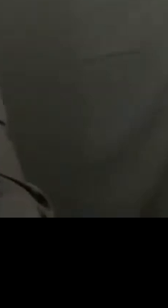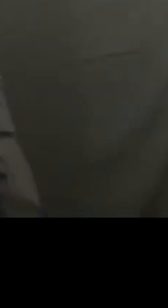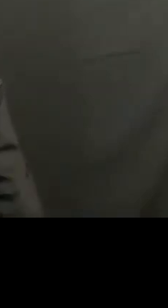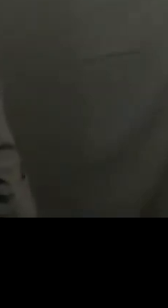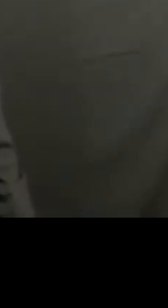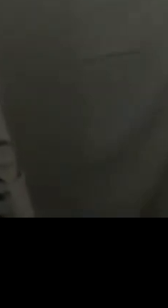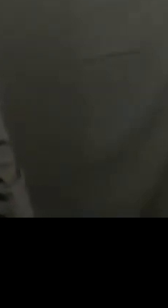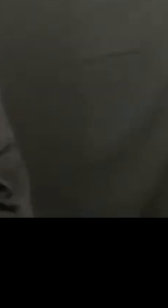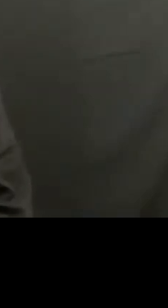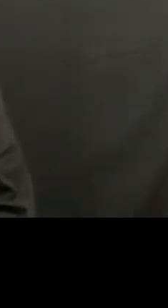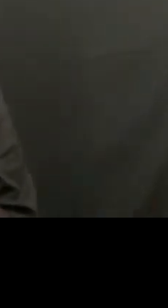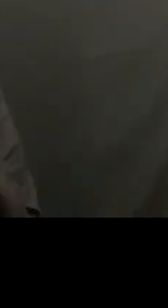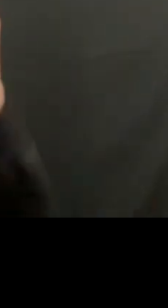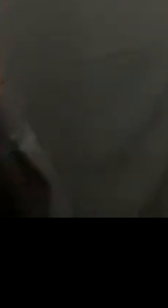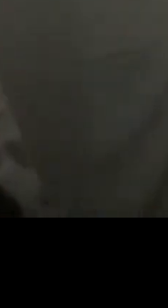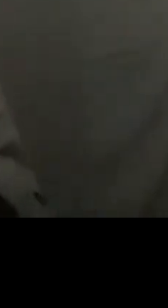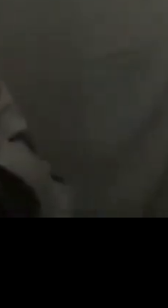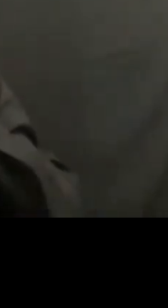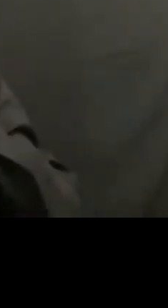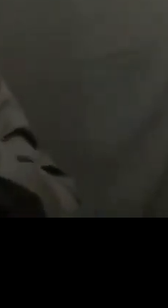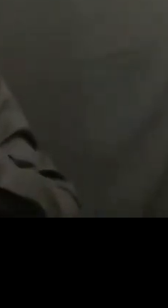Anything about the accessibility evaluation and what was found,